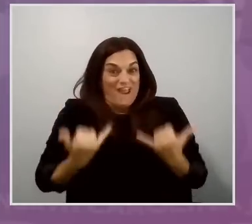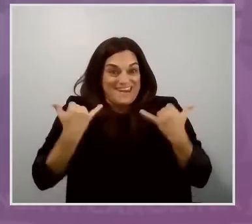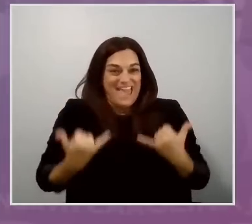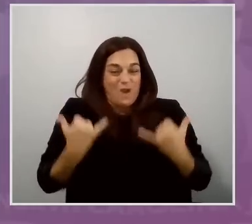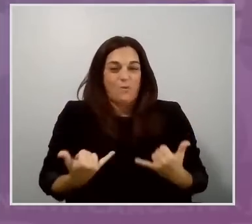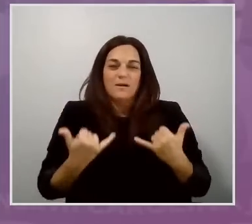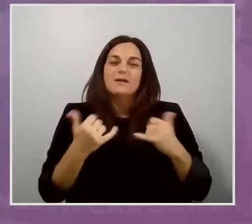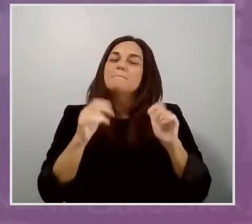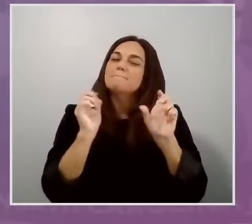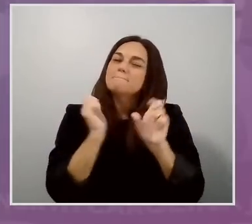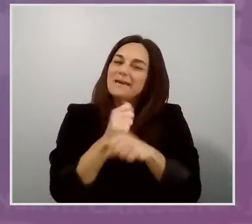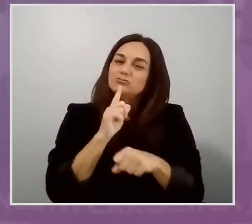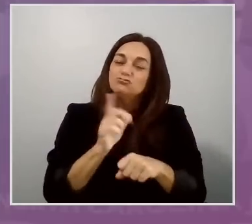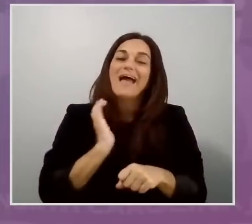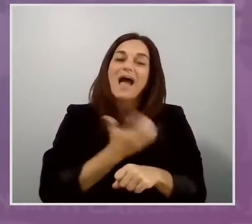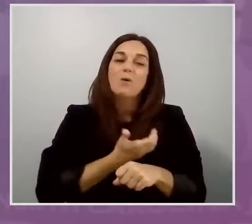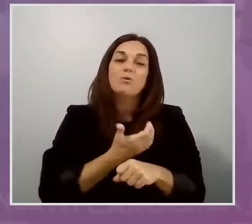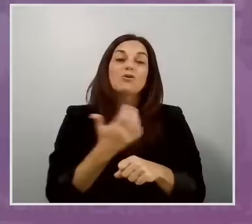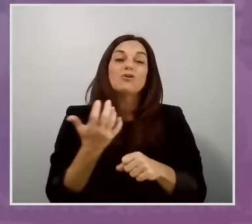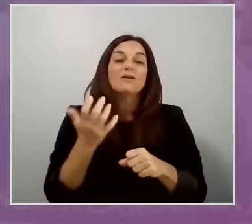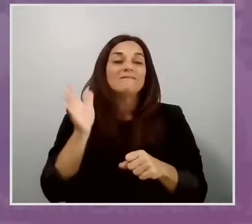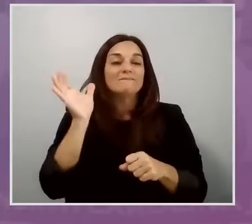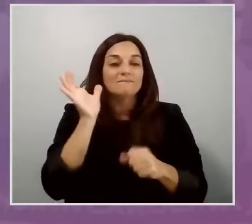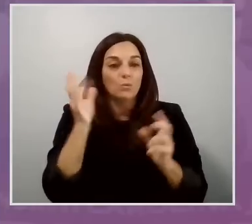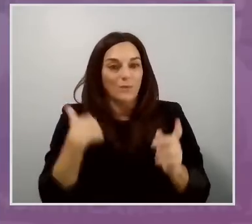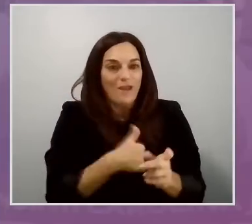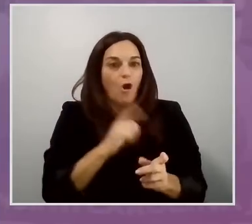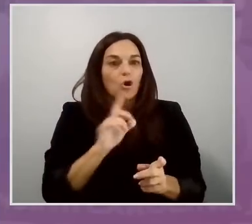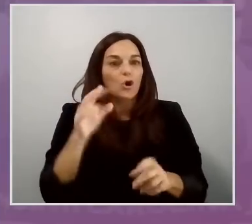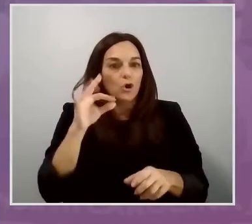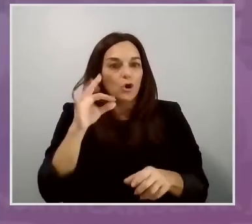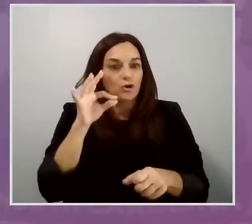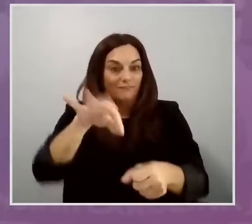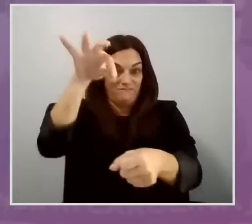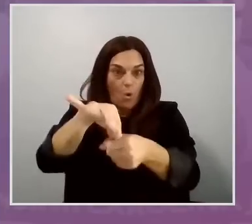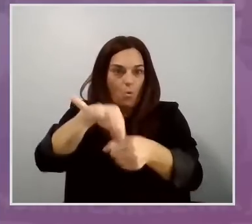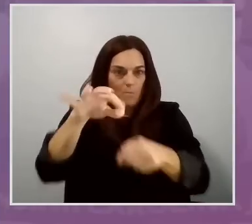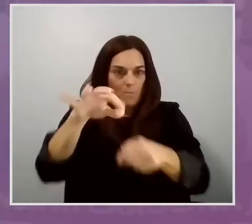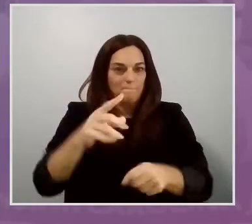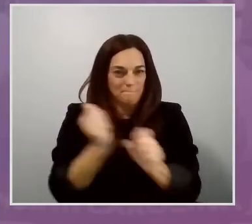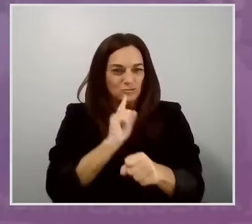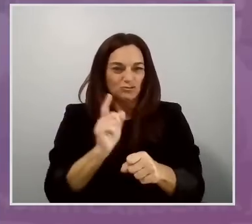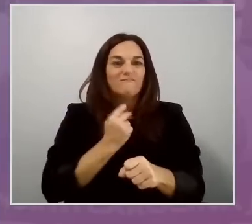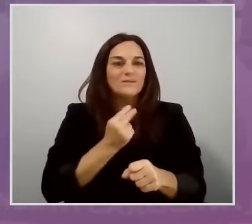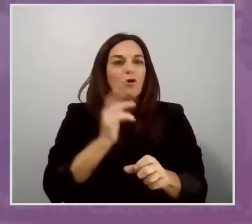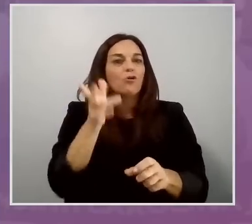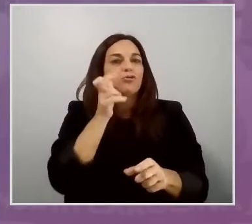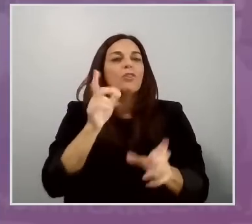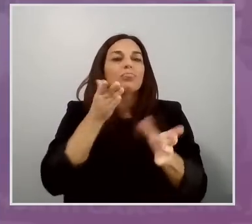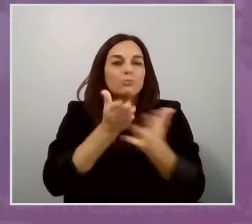THING THAT WE CAN DO AT THIS MOMENT IN TIME IS MAKE SURE OUR VOICES ARE HEARD.